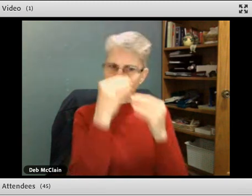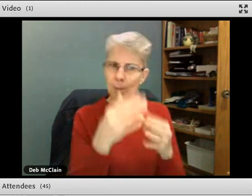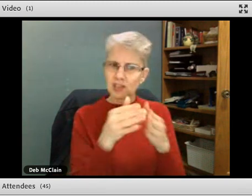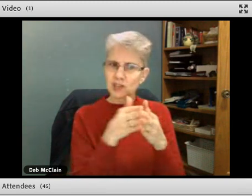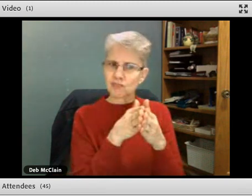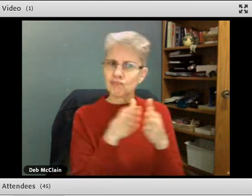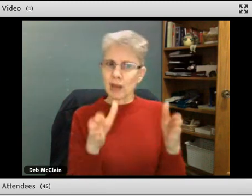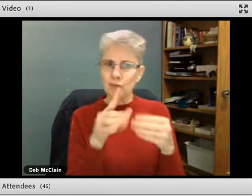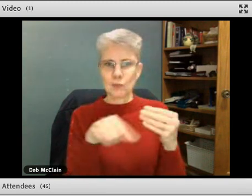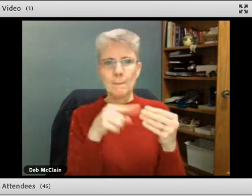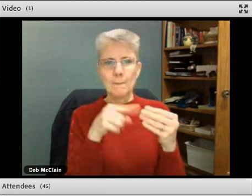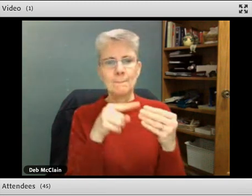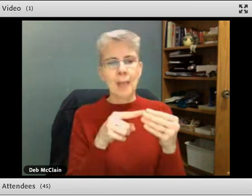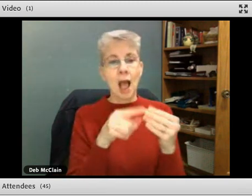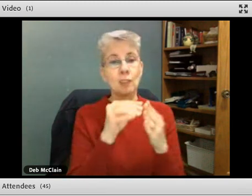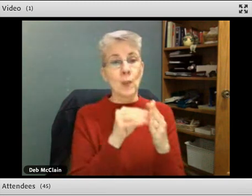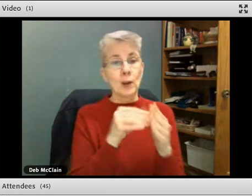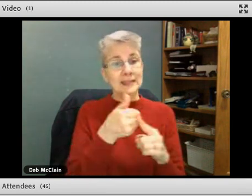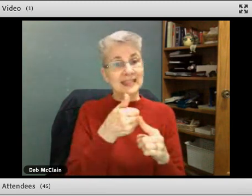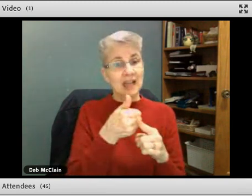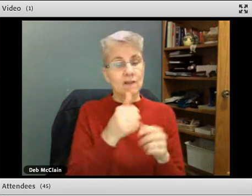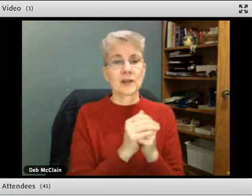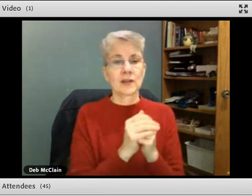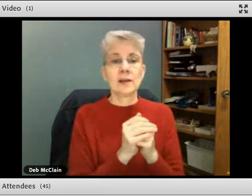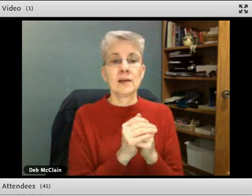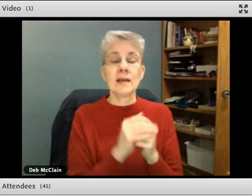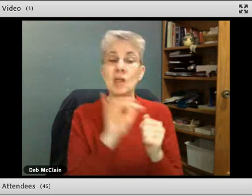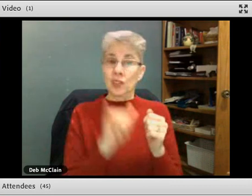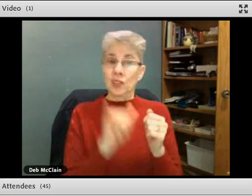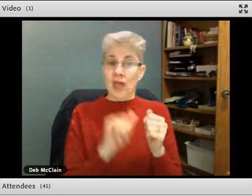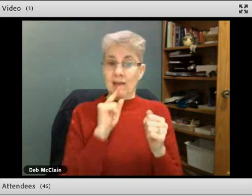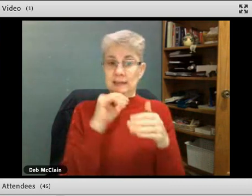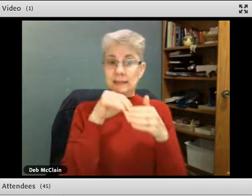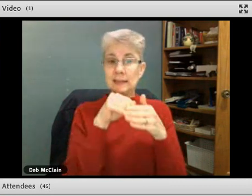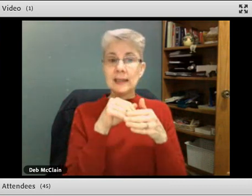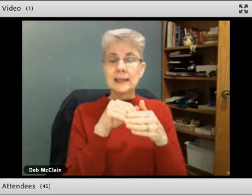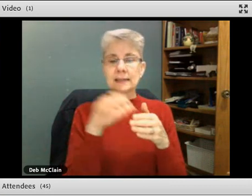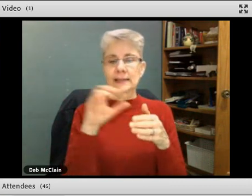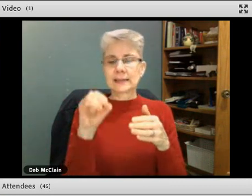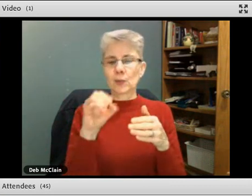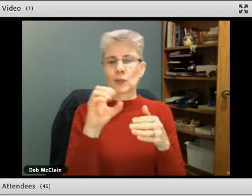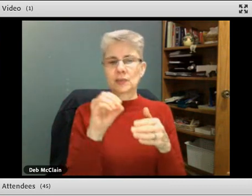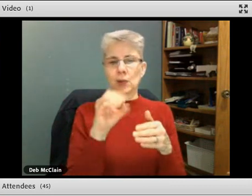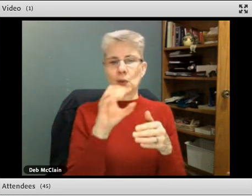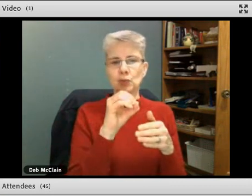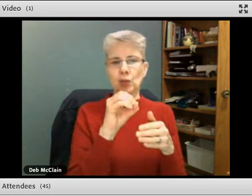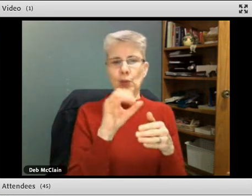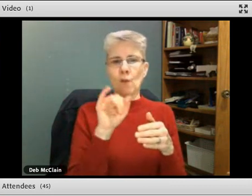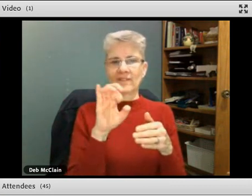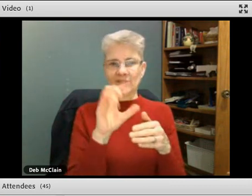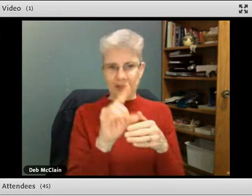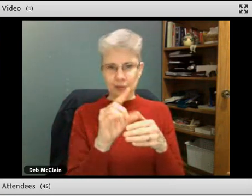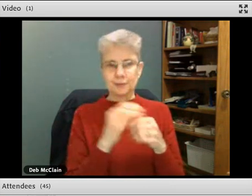And that is in the 000 field. When the MARC record is displayed in this format,